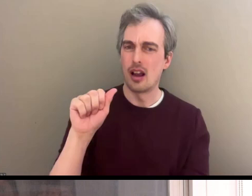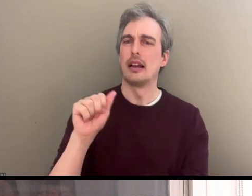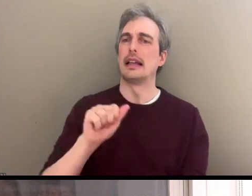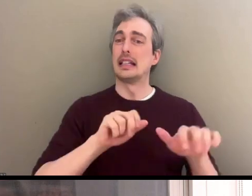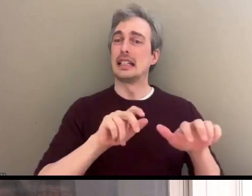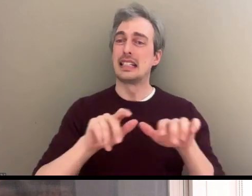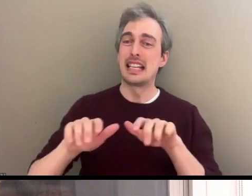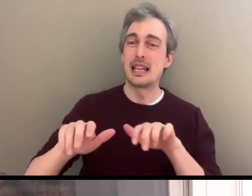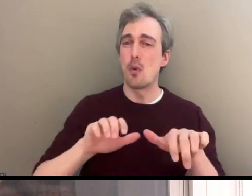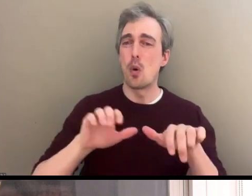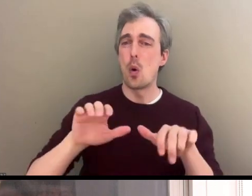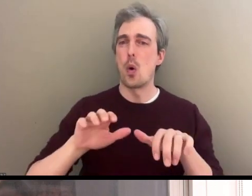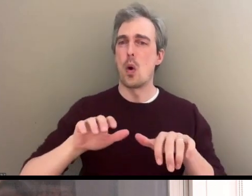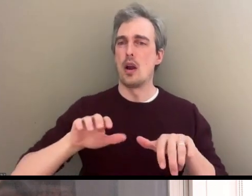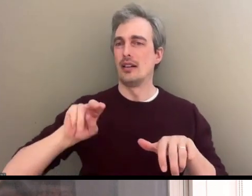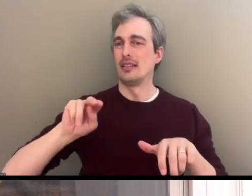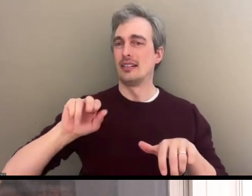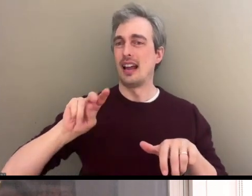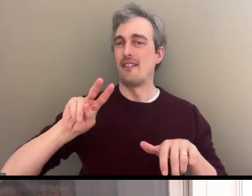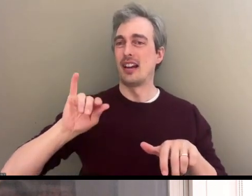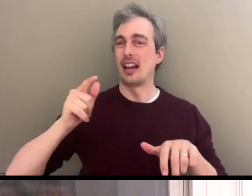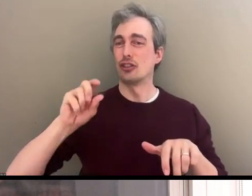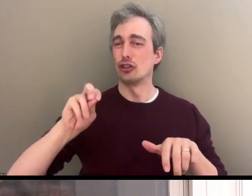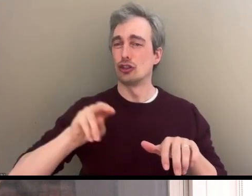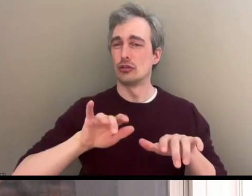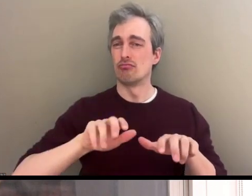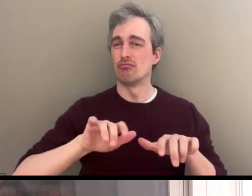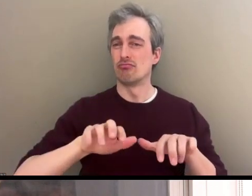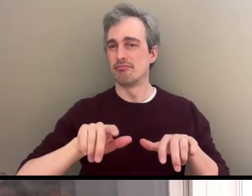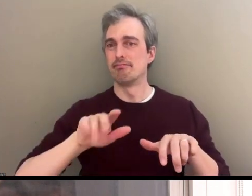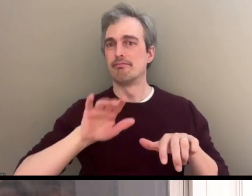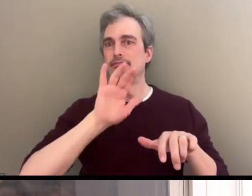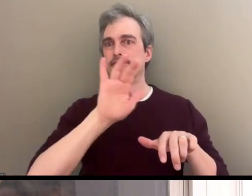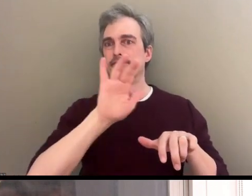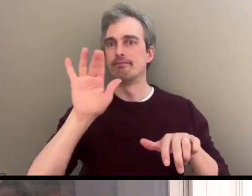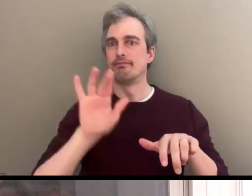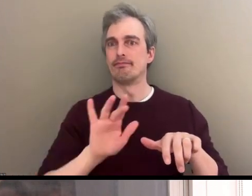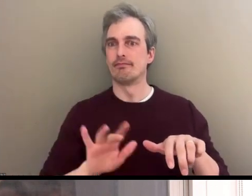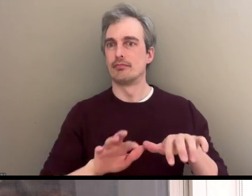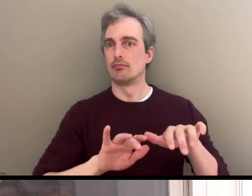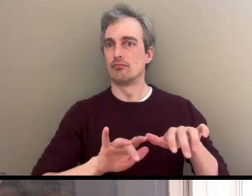and able to be used by everybody. Best practices is a little bit different.